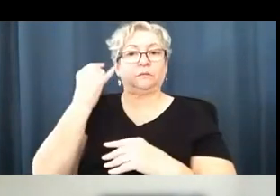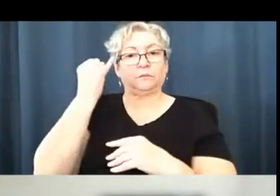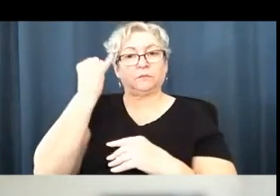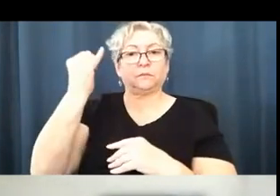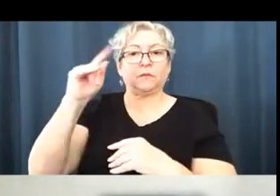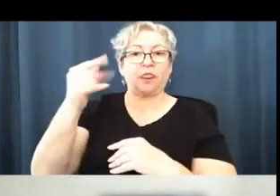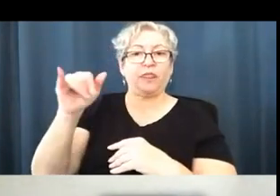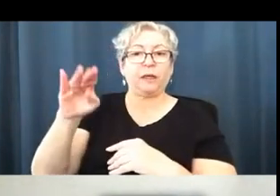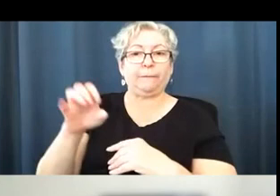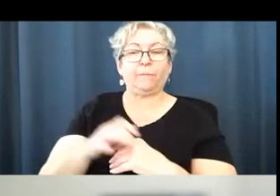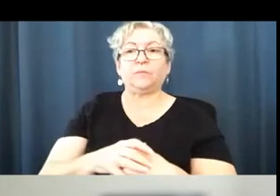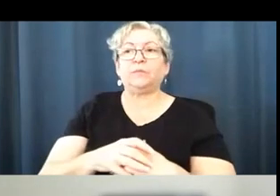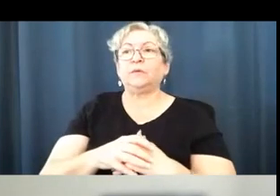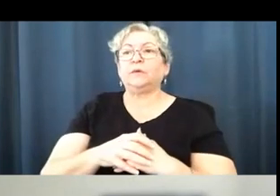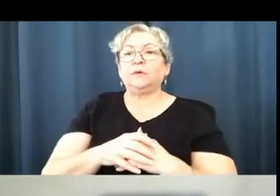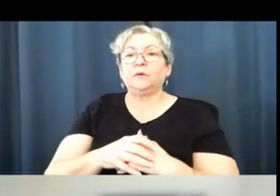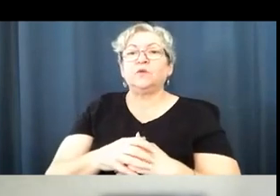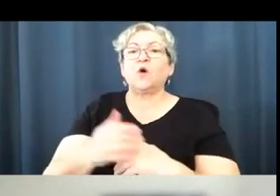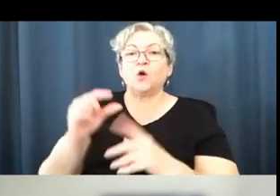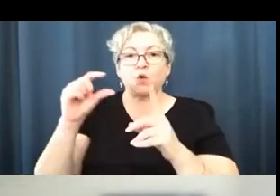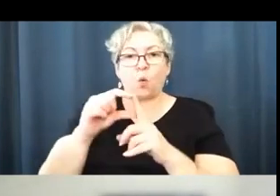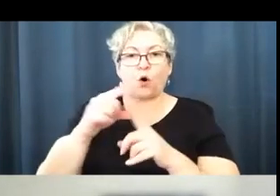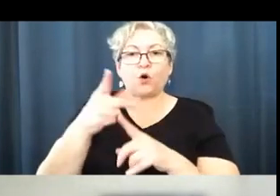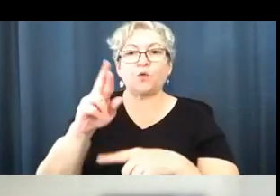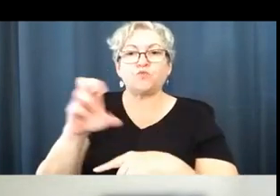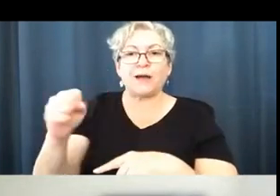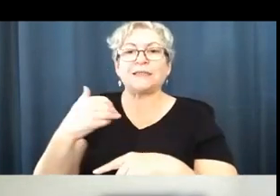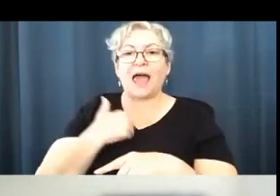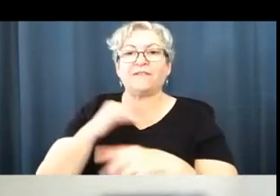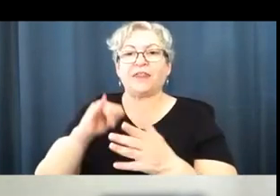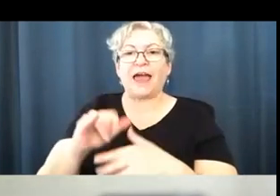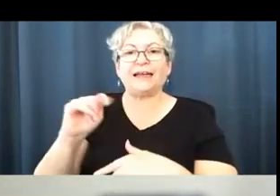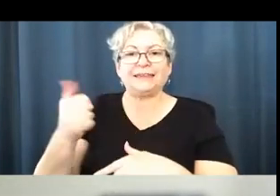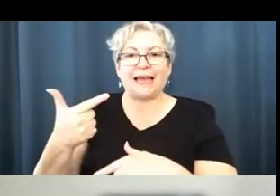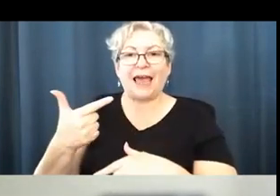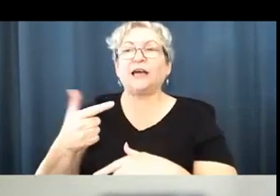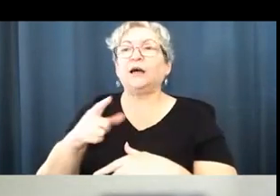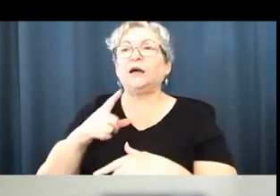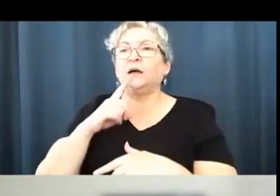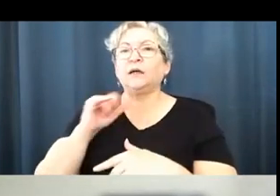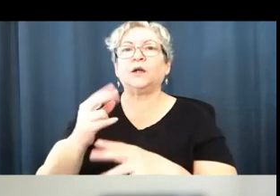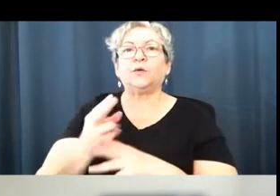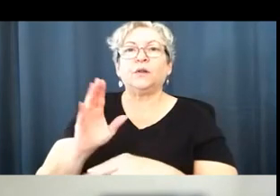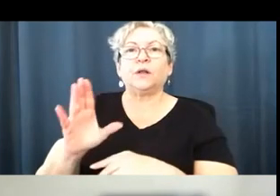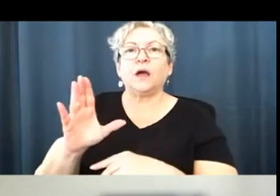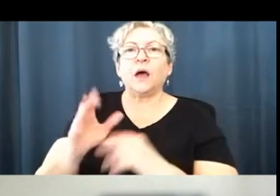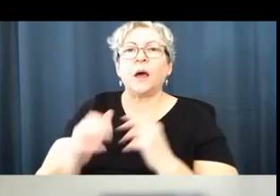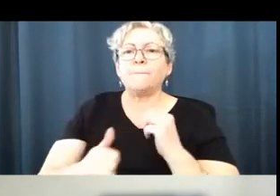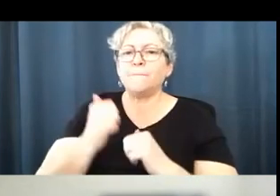So I know that WordPress for sure has an accessibility-ready tag. If you're using Drupal, there are some themes like that. And most of the marketplaces not all of them,